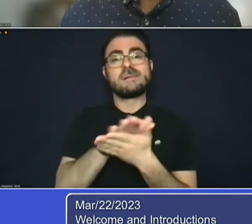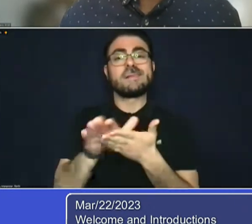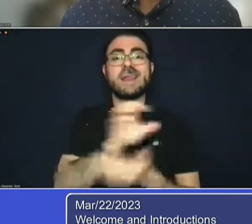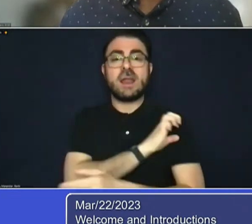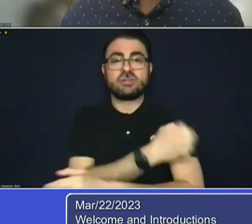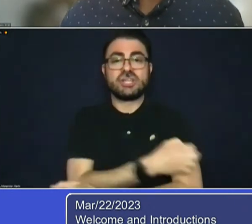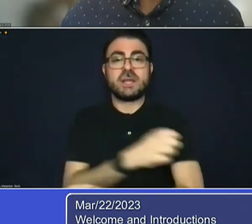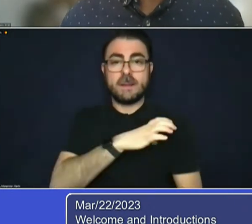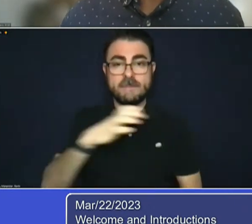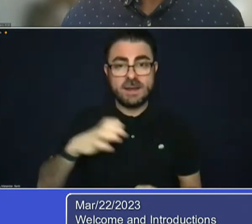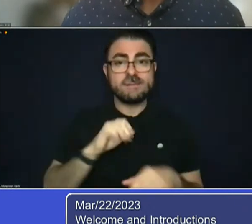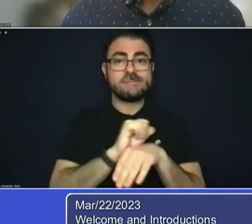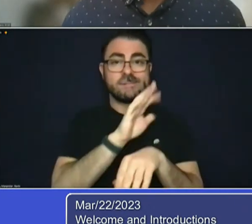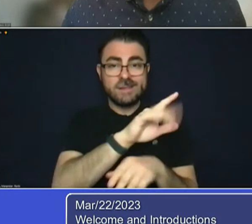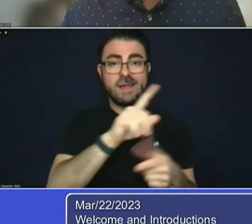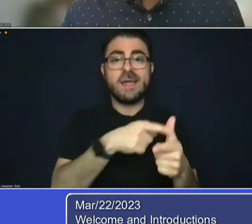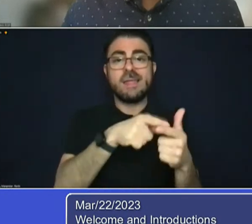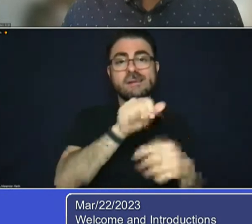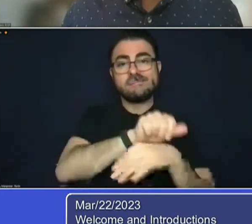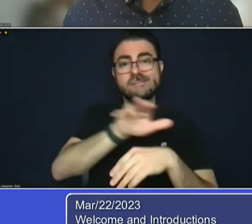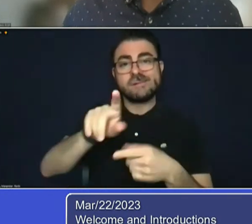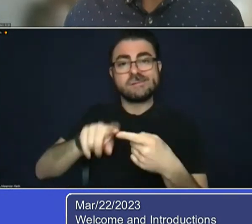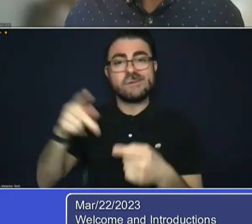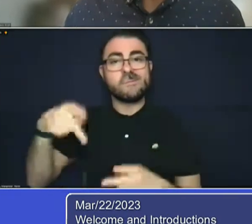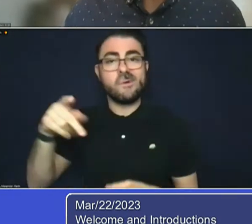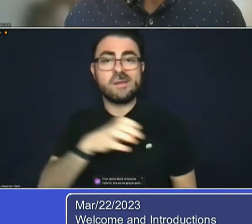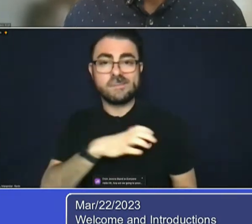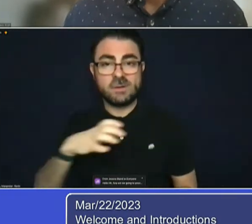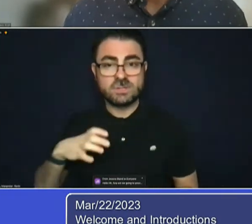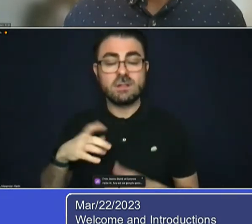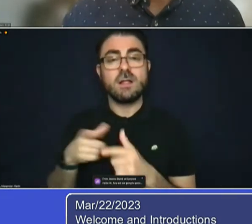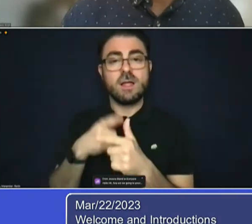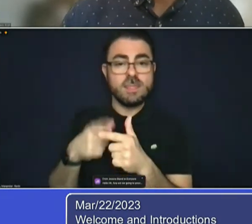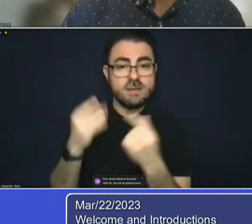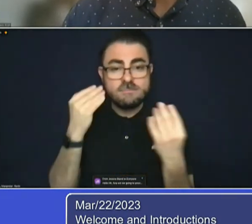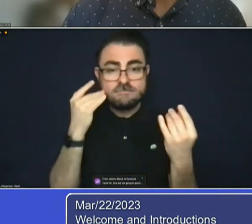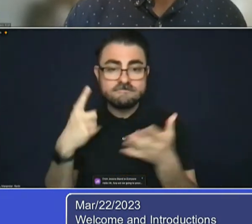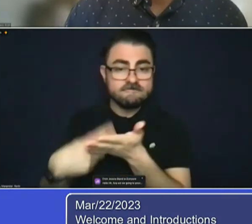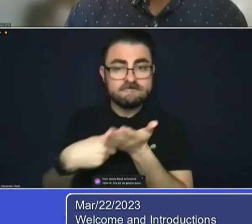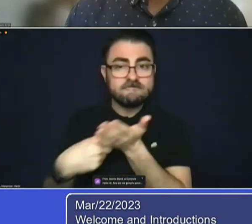THE PORTLAND CLEAN ENERGY FUND